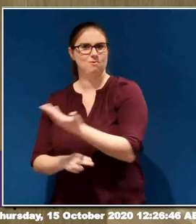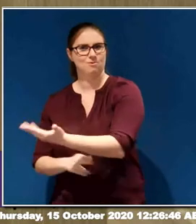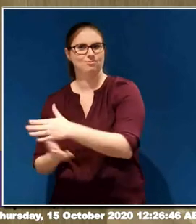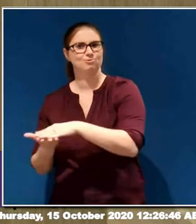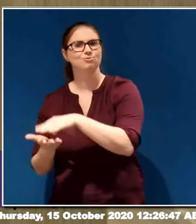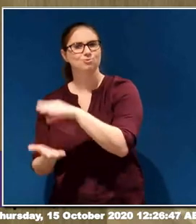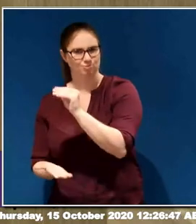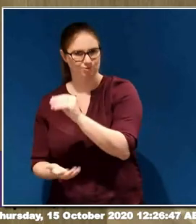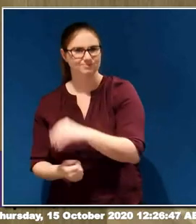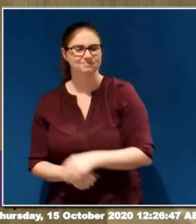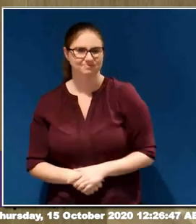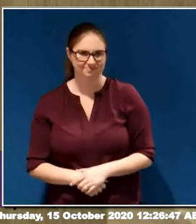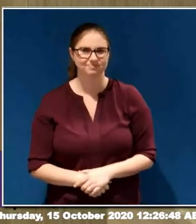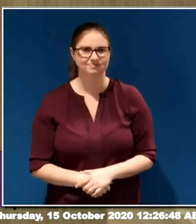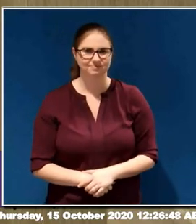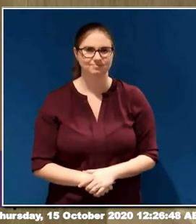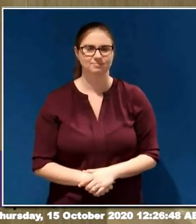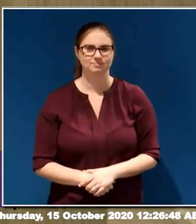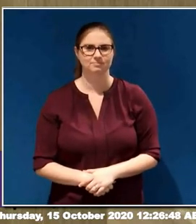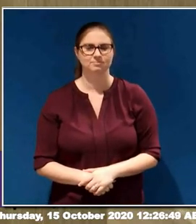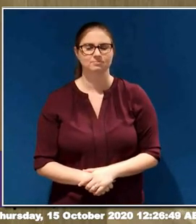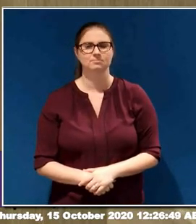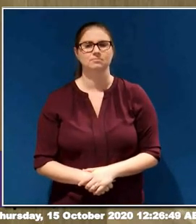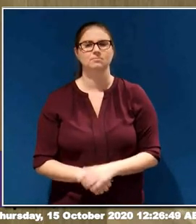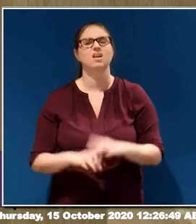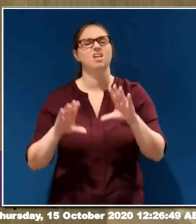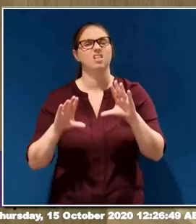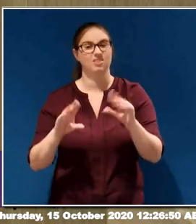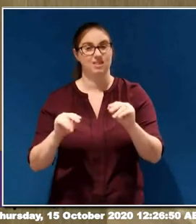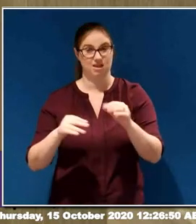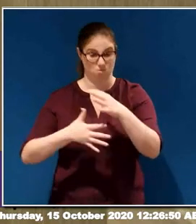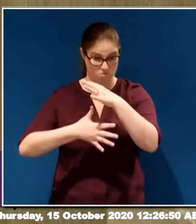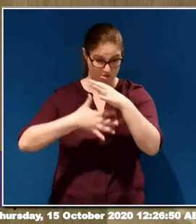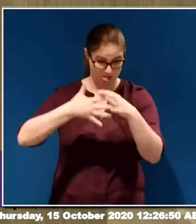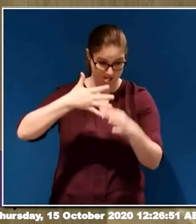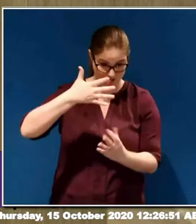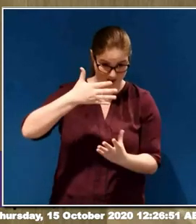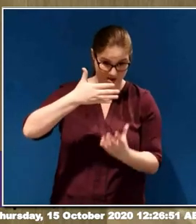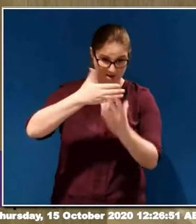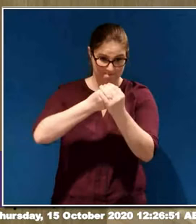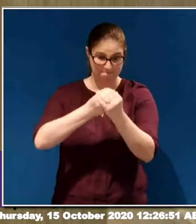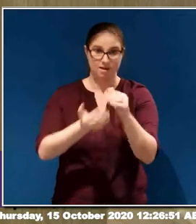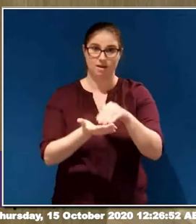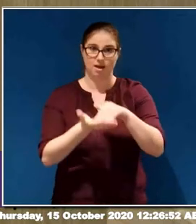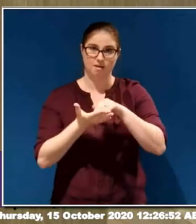OK. And we use all of that to make a recommendation to the actual